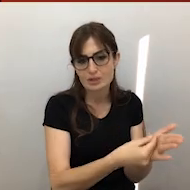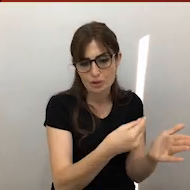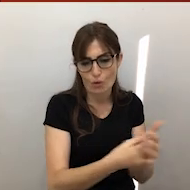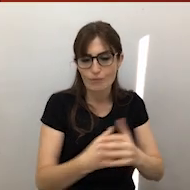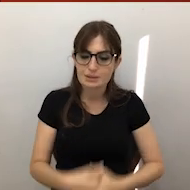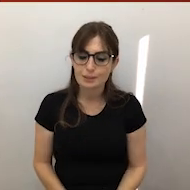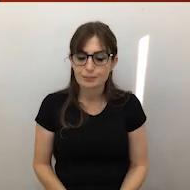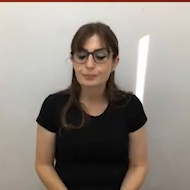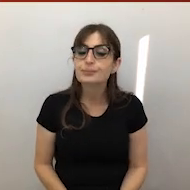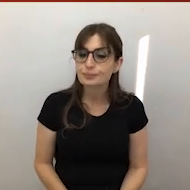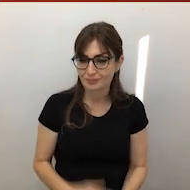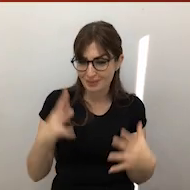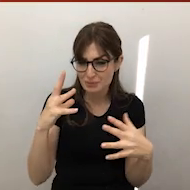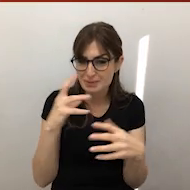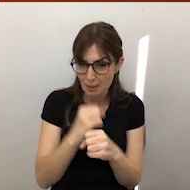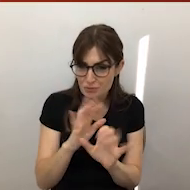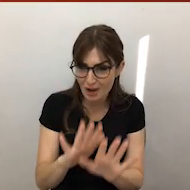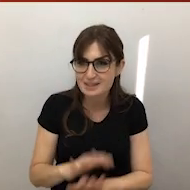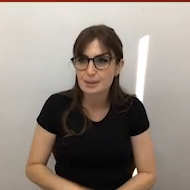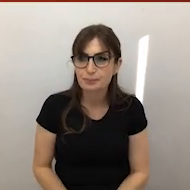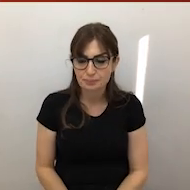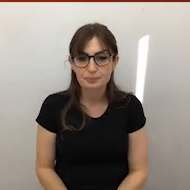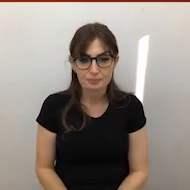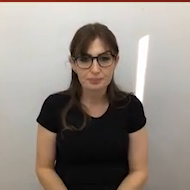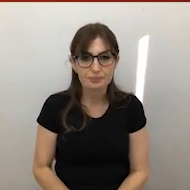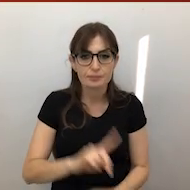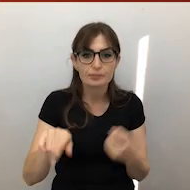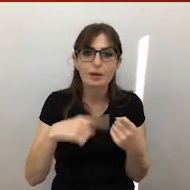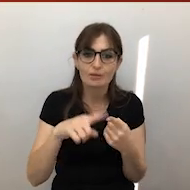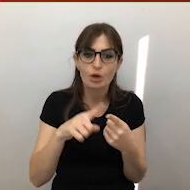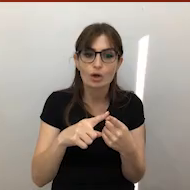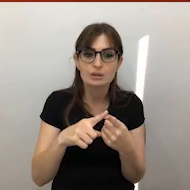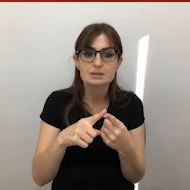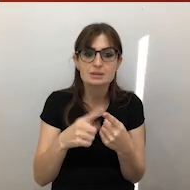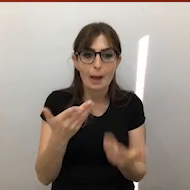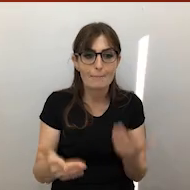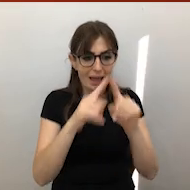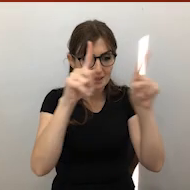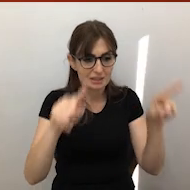To summarise the key learnings from this part of the series: First, a balance sheet is a snapshot